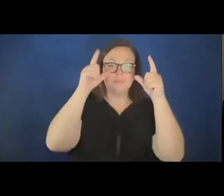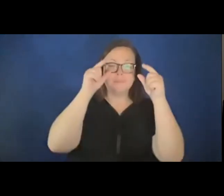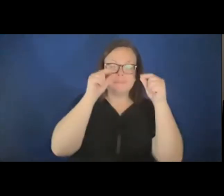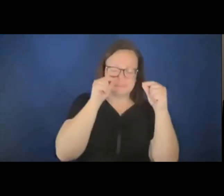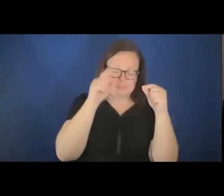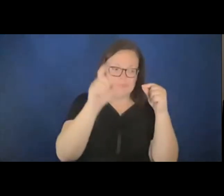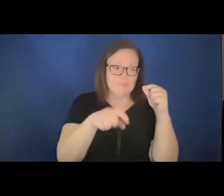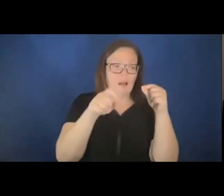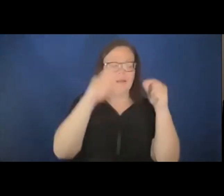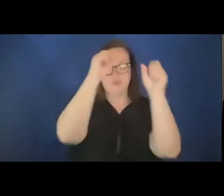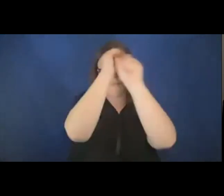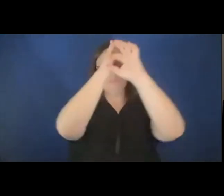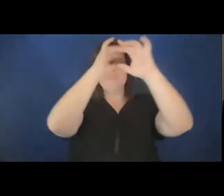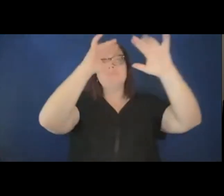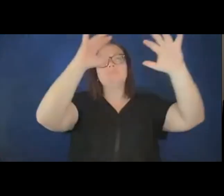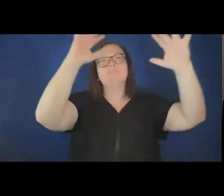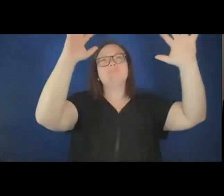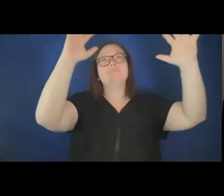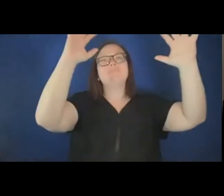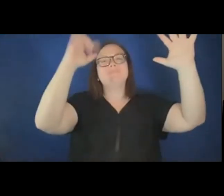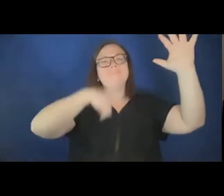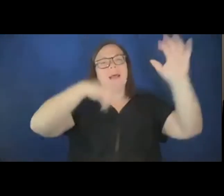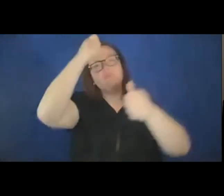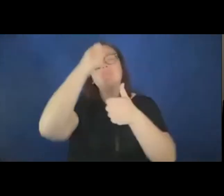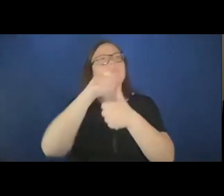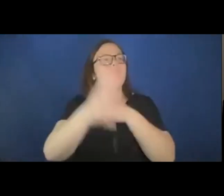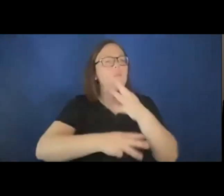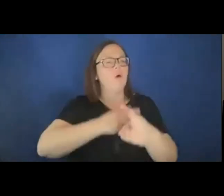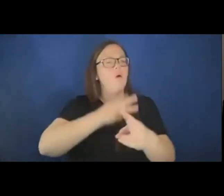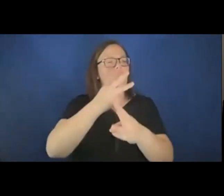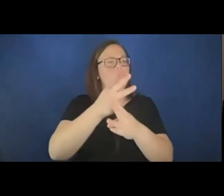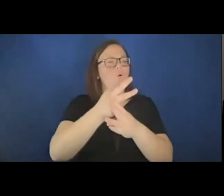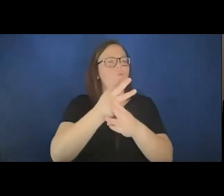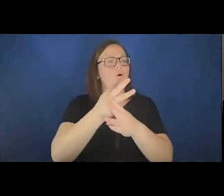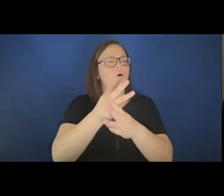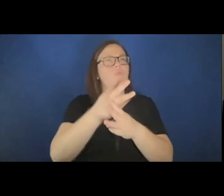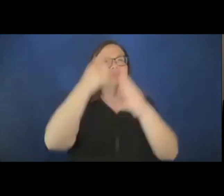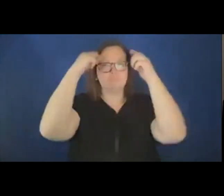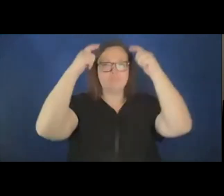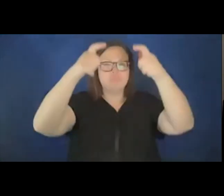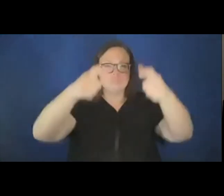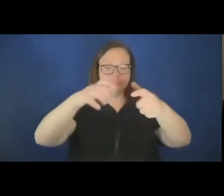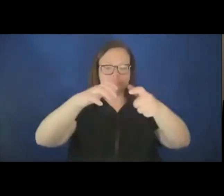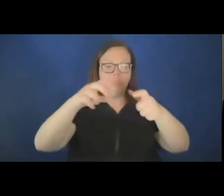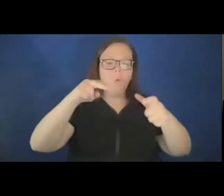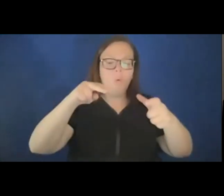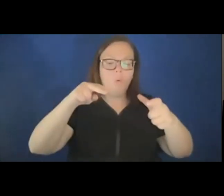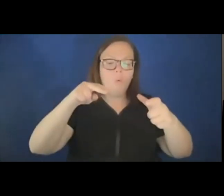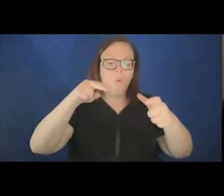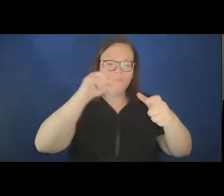to daydream. I remember the world found inside my own brain is just as bright.